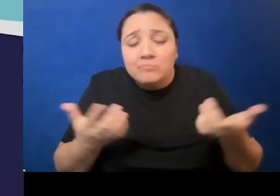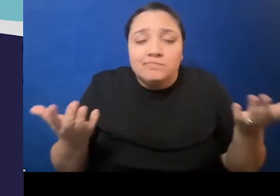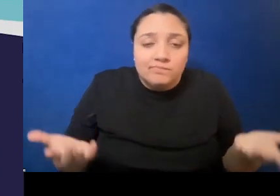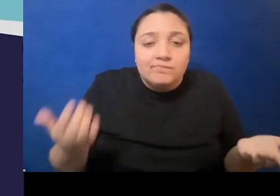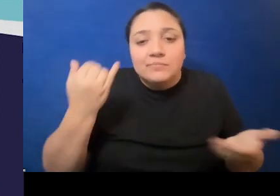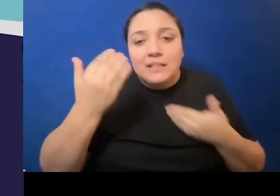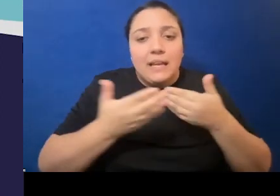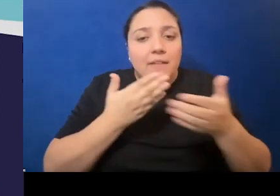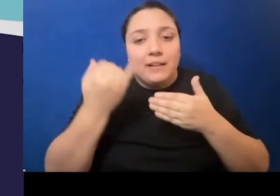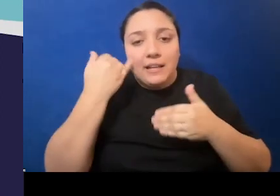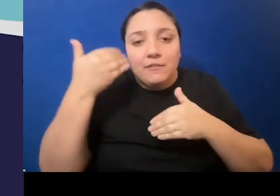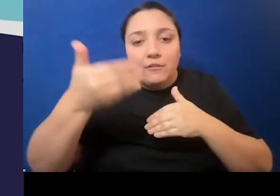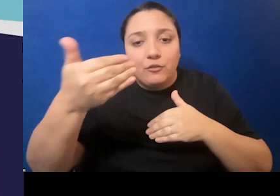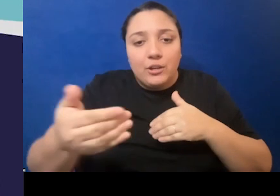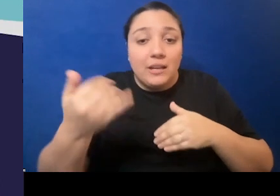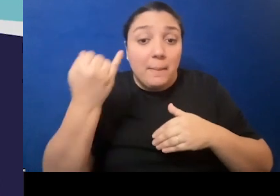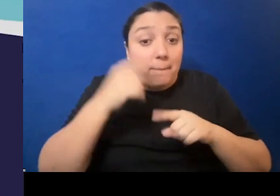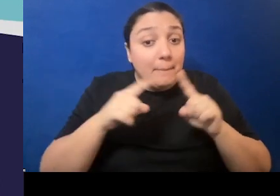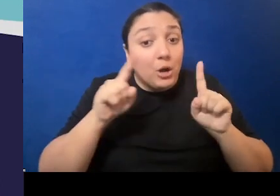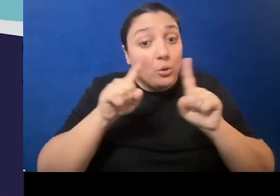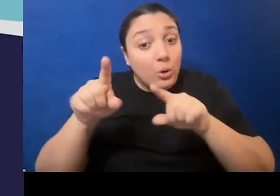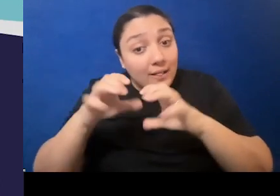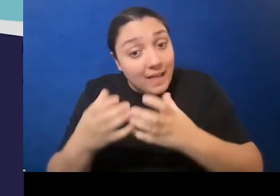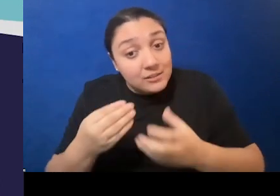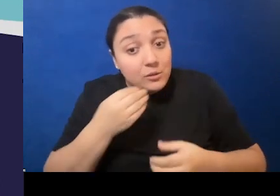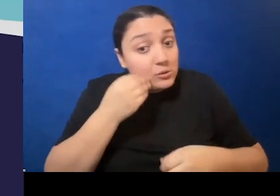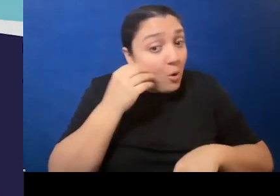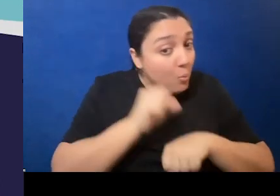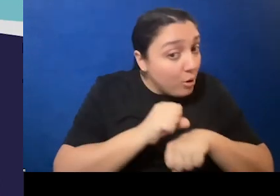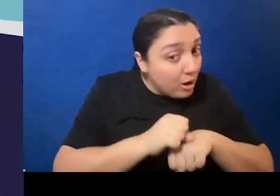SCHOOL WITH A STOMACH ACHE, BUT ABLE TO ATTEND CLASSES DO